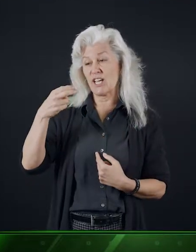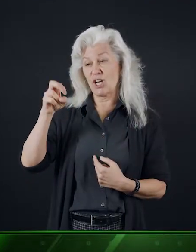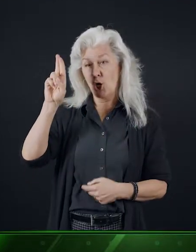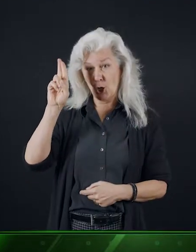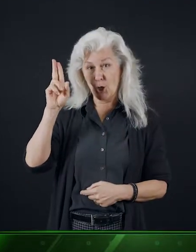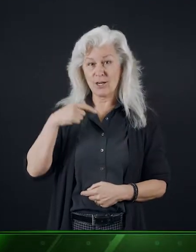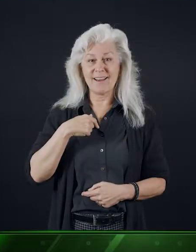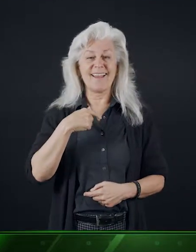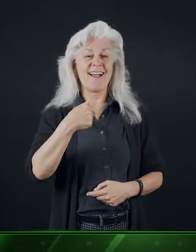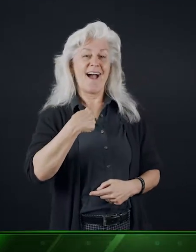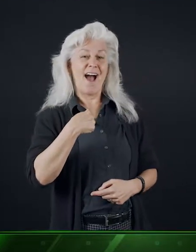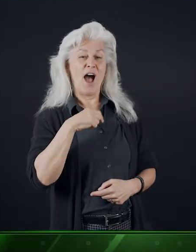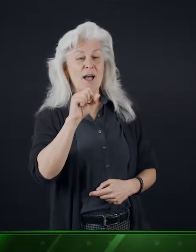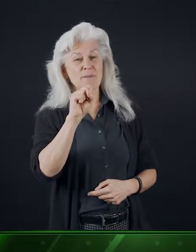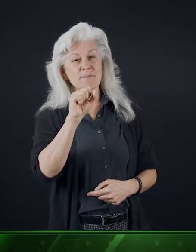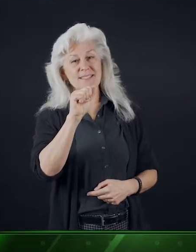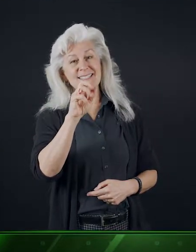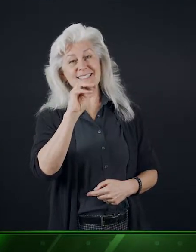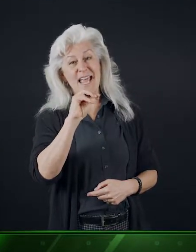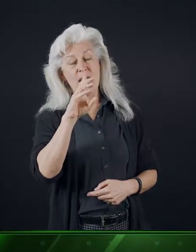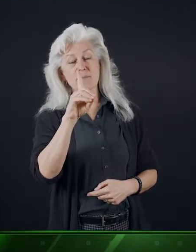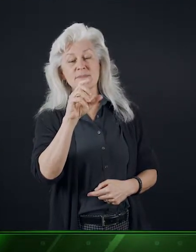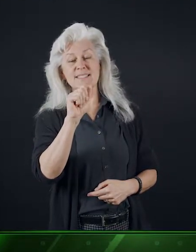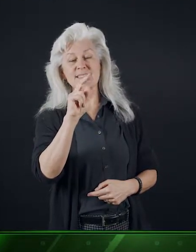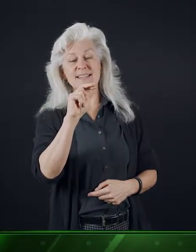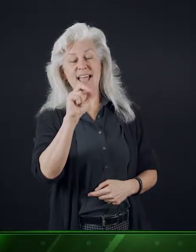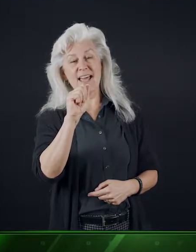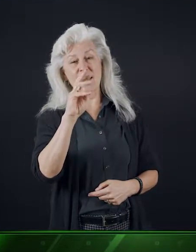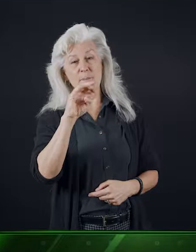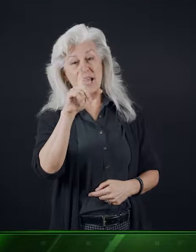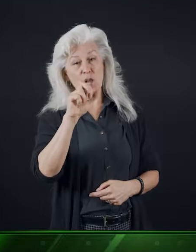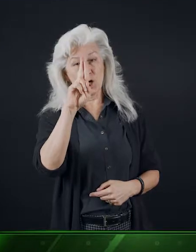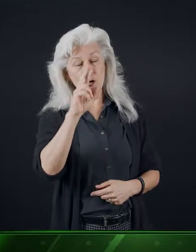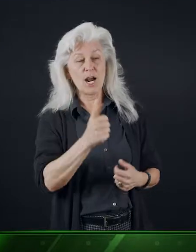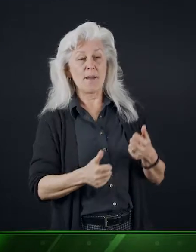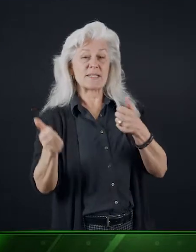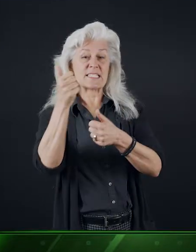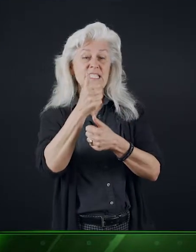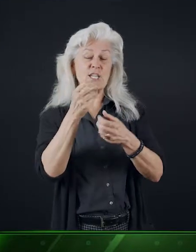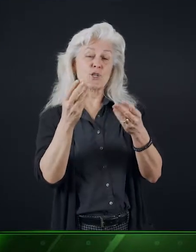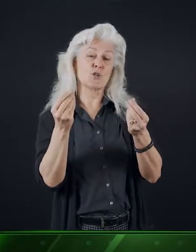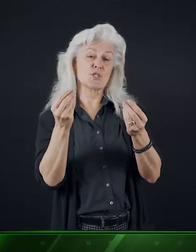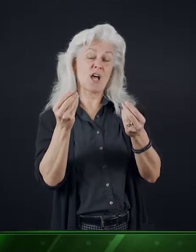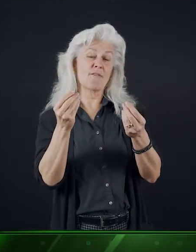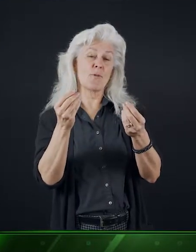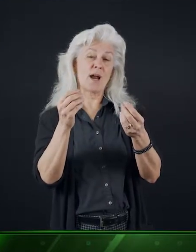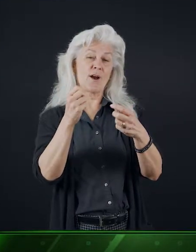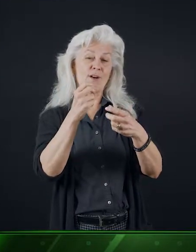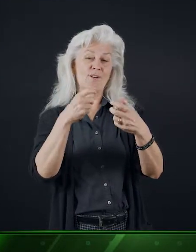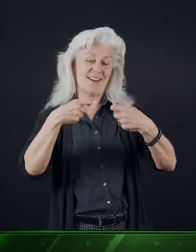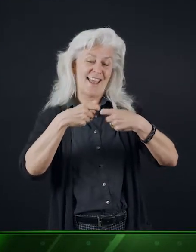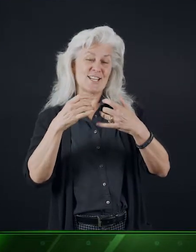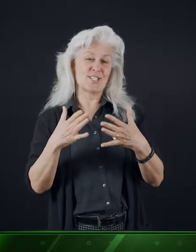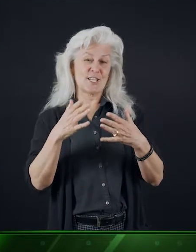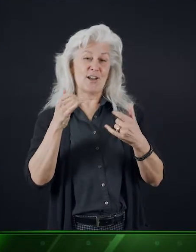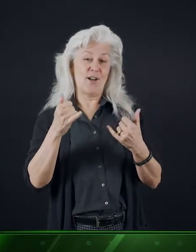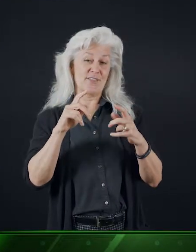Hello, I'm Sam Dannemiller, I'm a senior software engineer for the Xbox Experiences team and my pronouns are he and him.